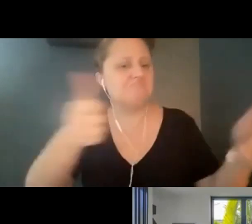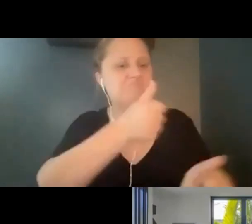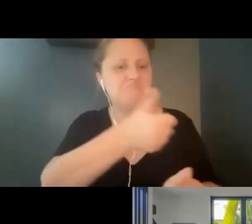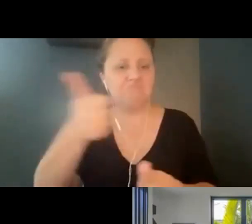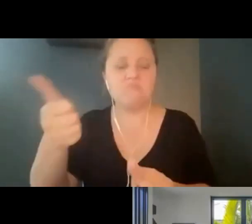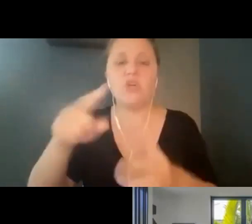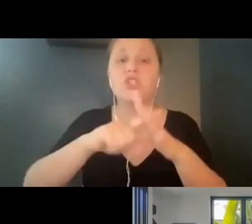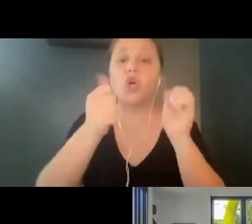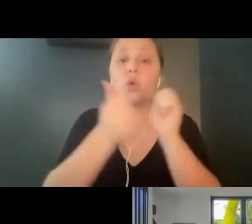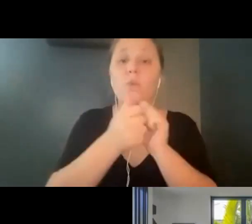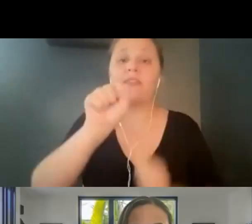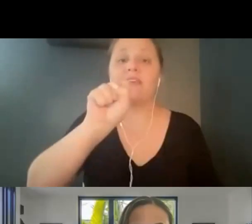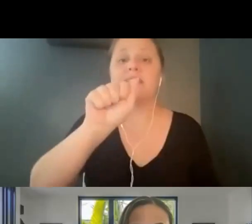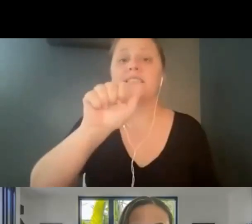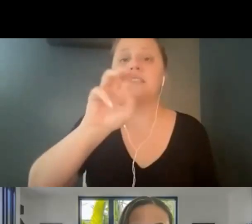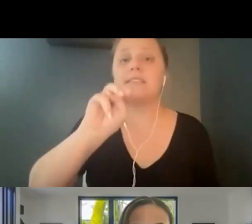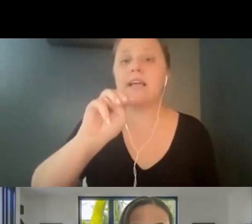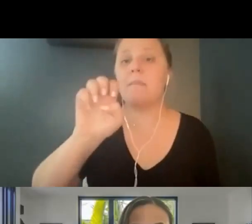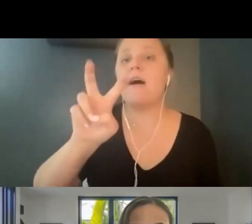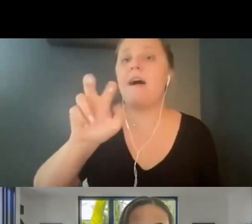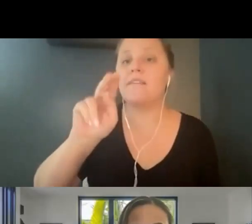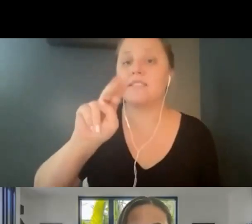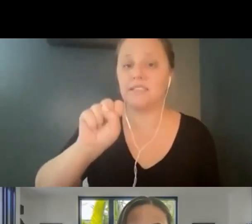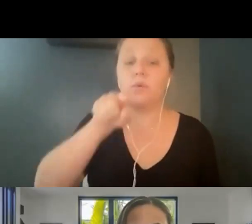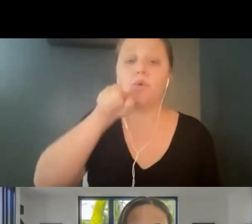If we could if you could introduce yourself and tell us about